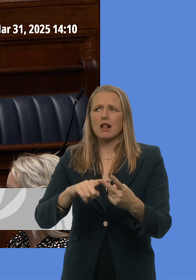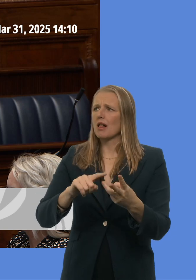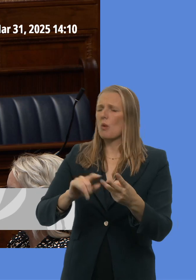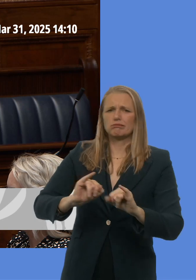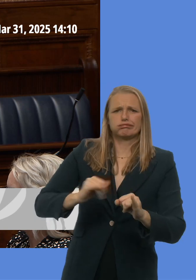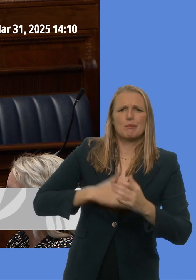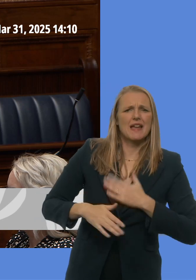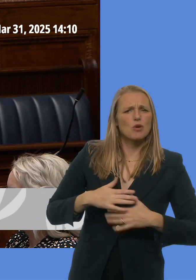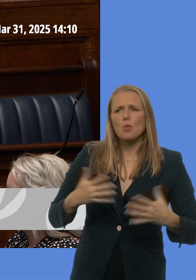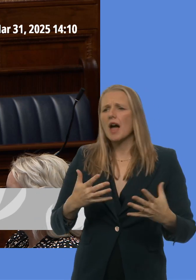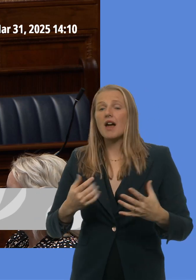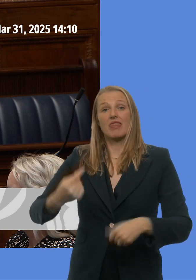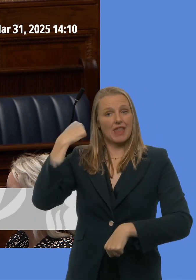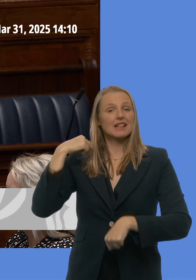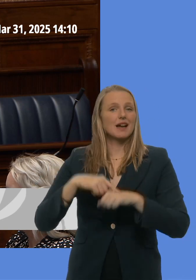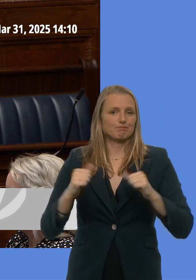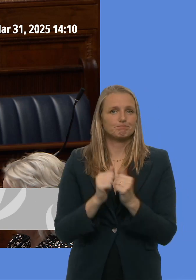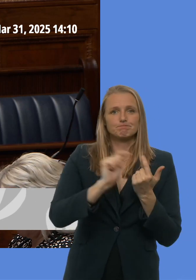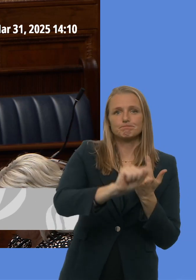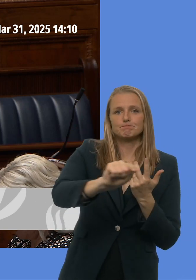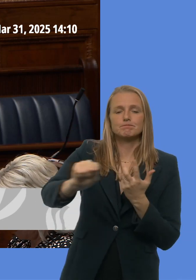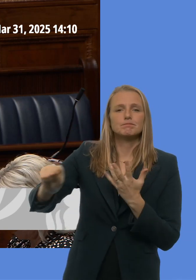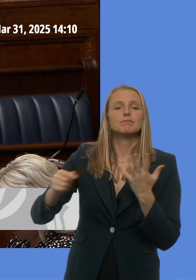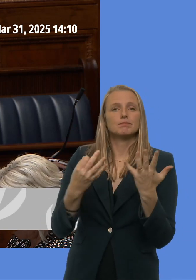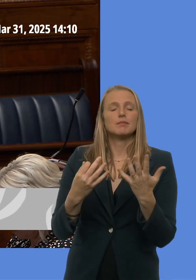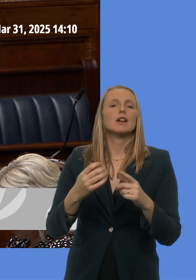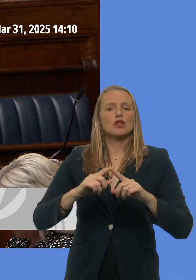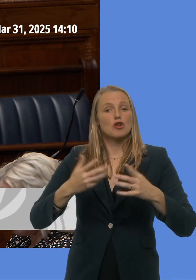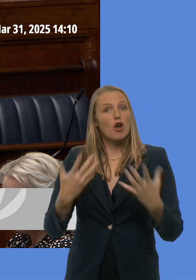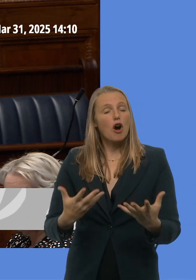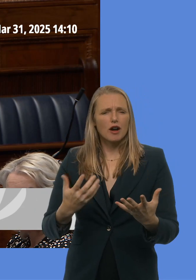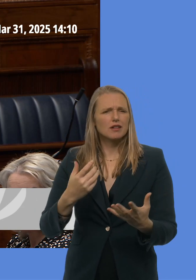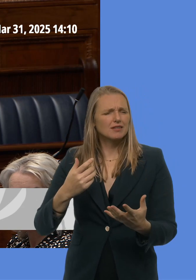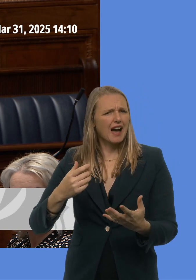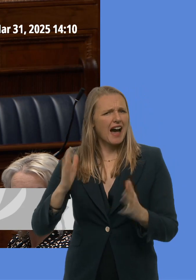Of course, we must be open to look at other areas. Where there is a need, those areas should